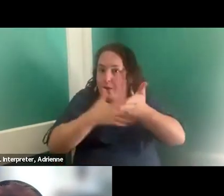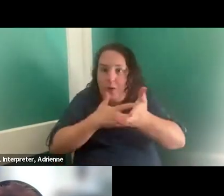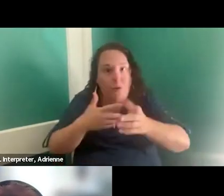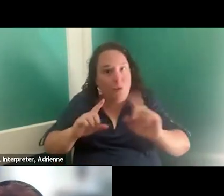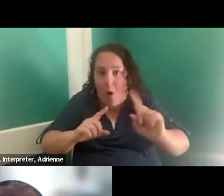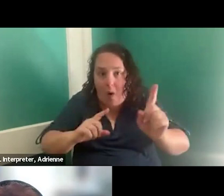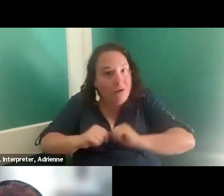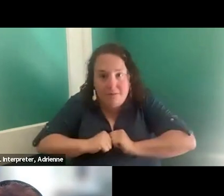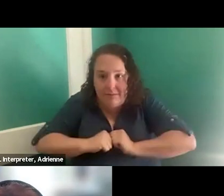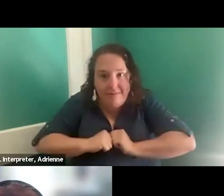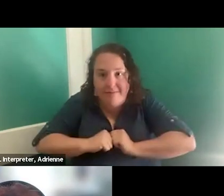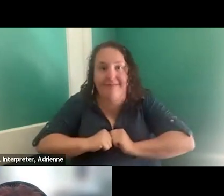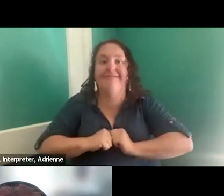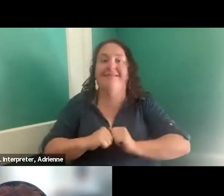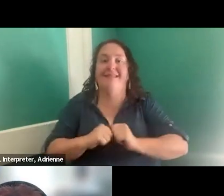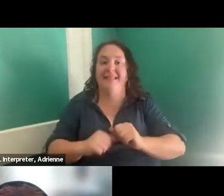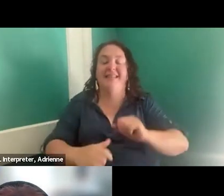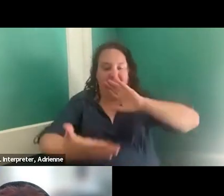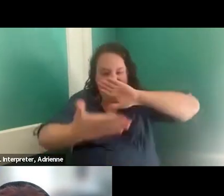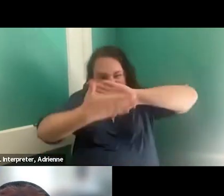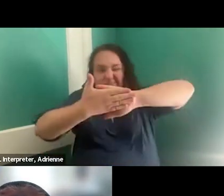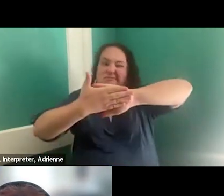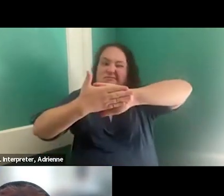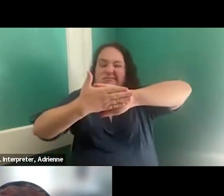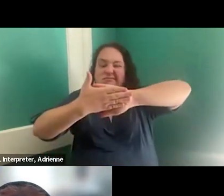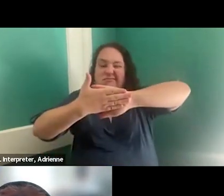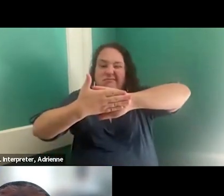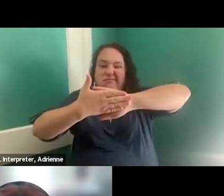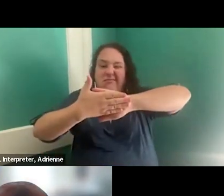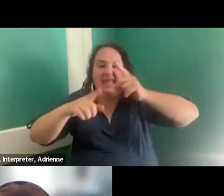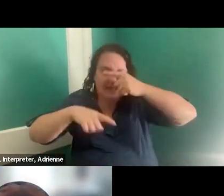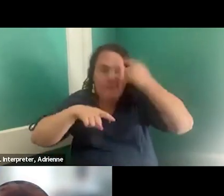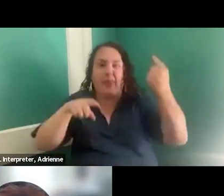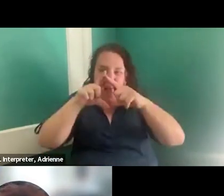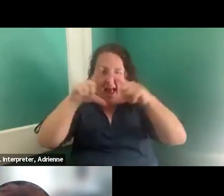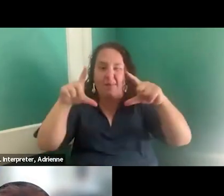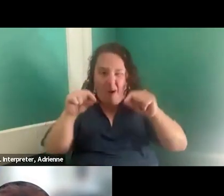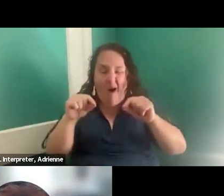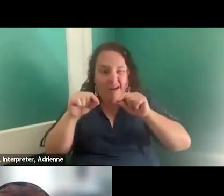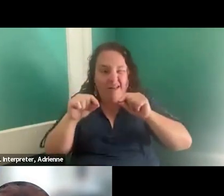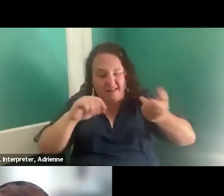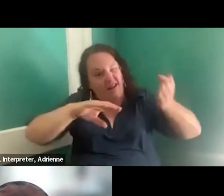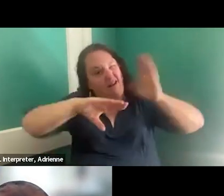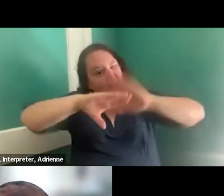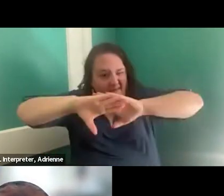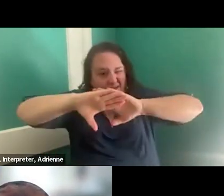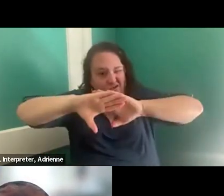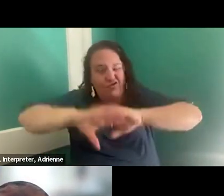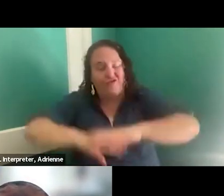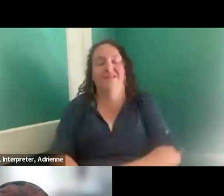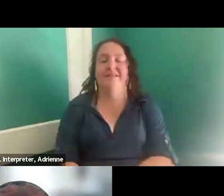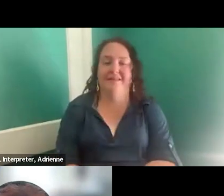Not transparent. It is a black box.